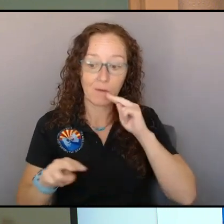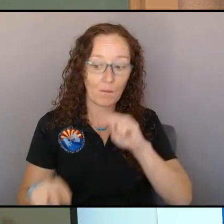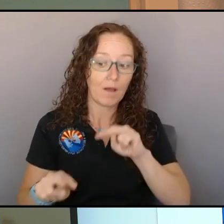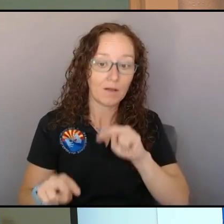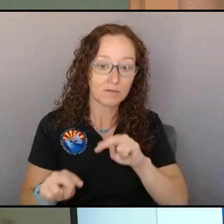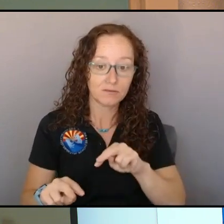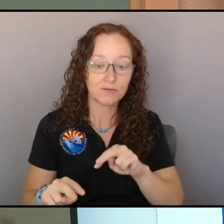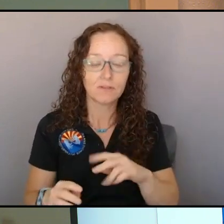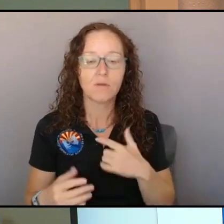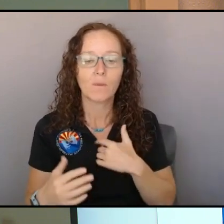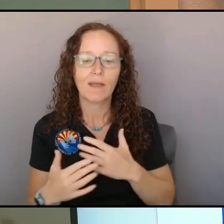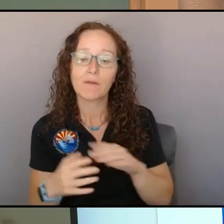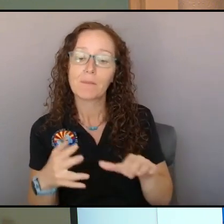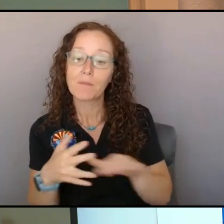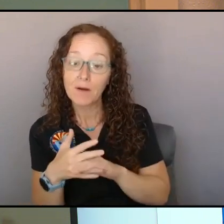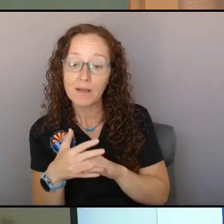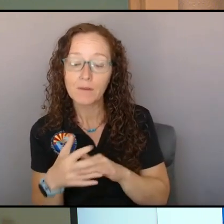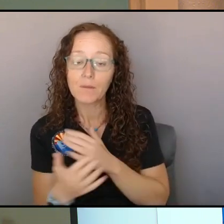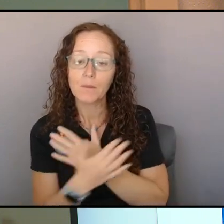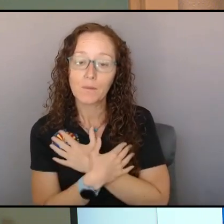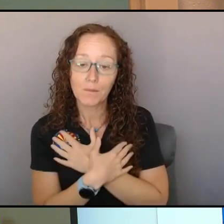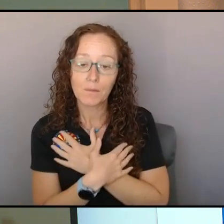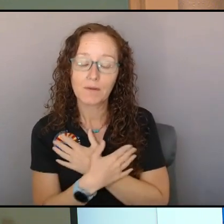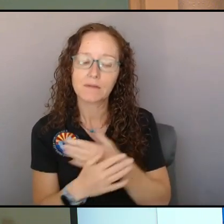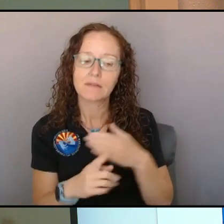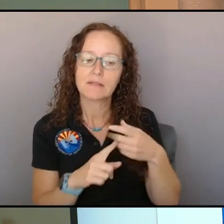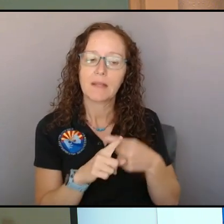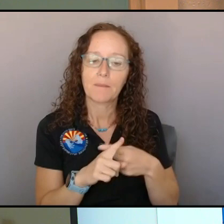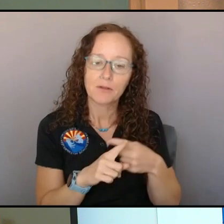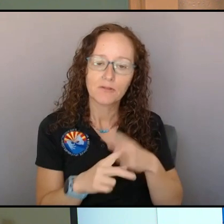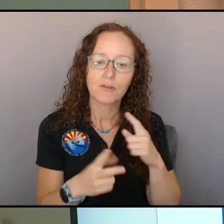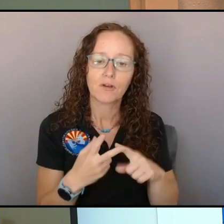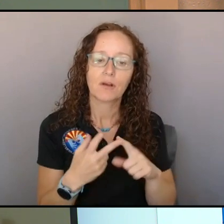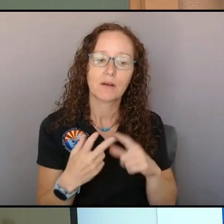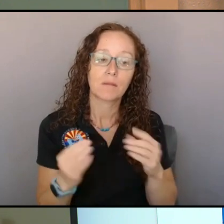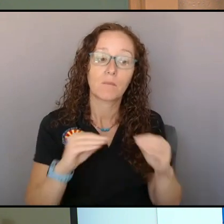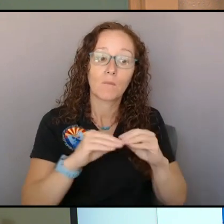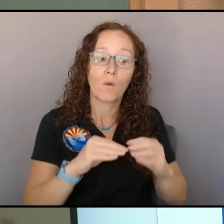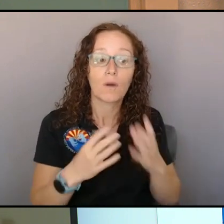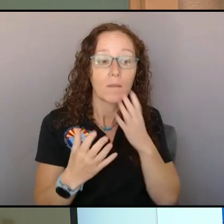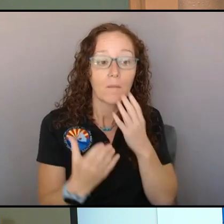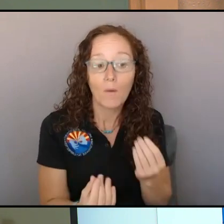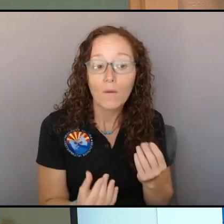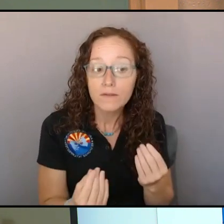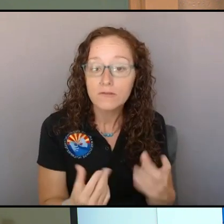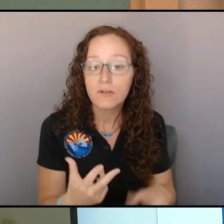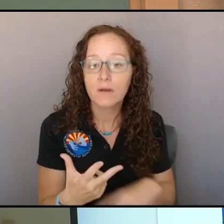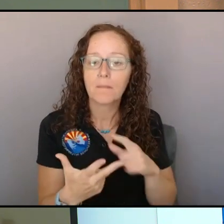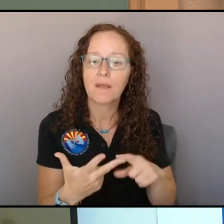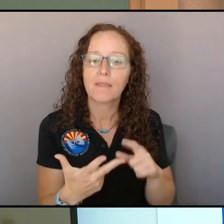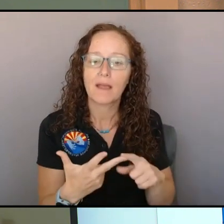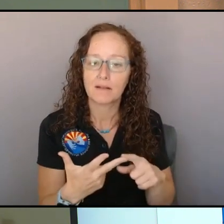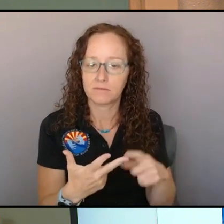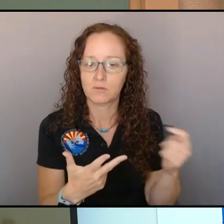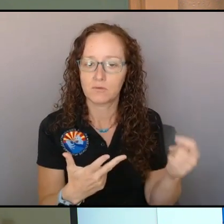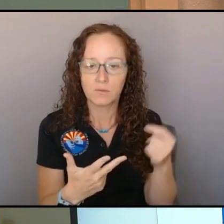Another invigoration of moisture. It's a little bit more stable as far as the Haines is concerned. But as far as